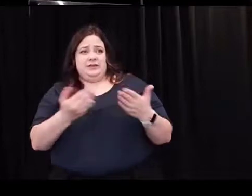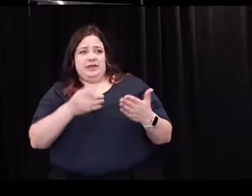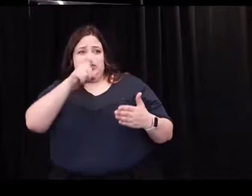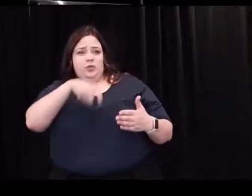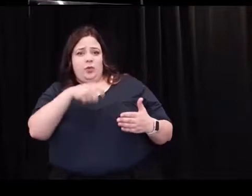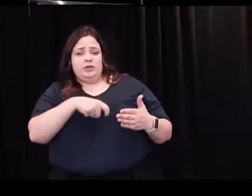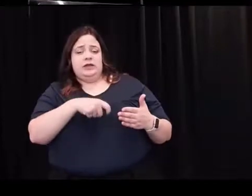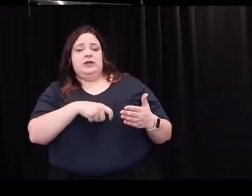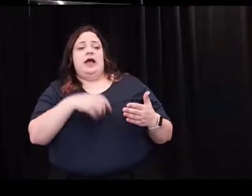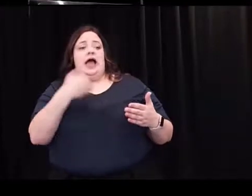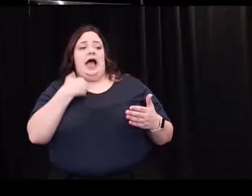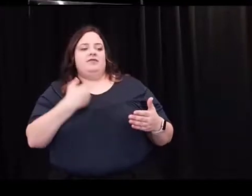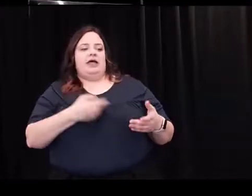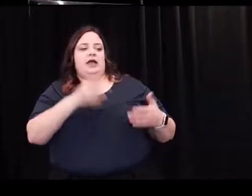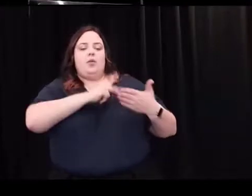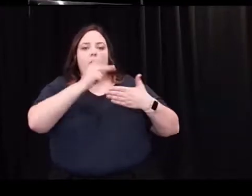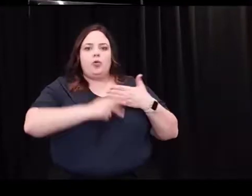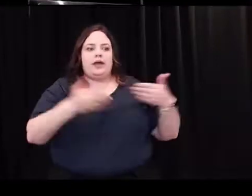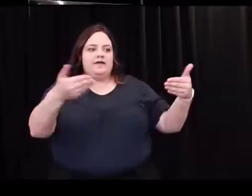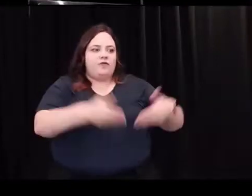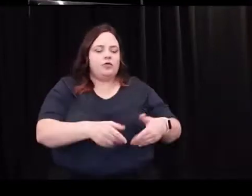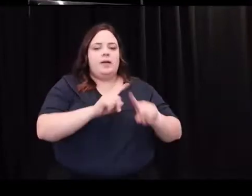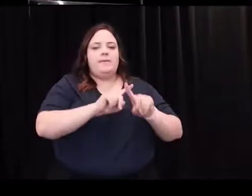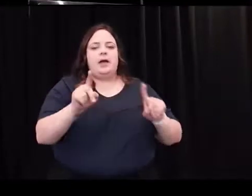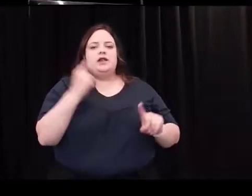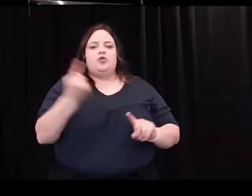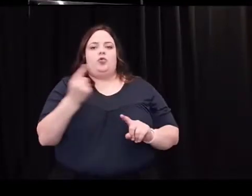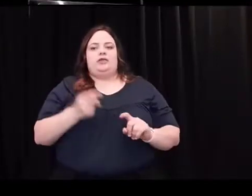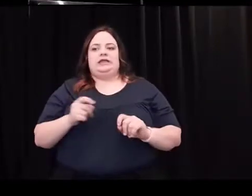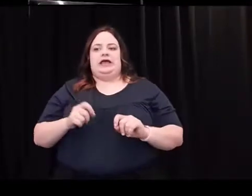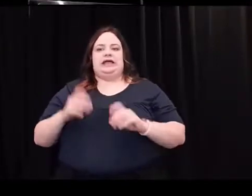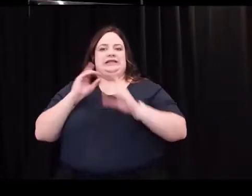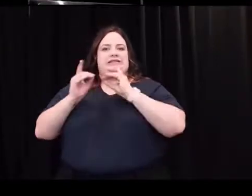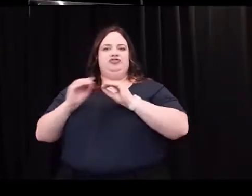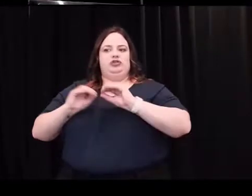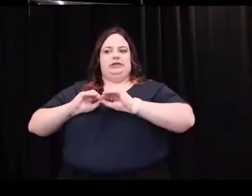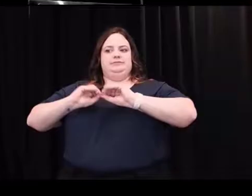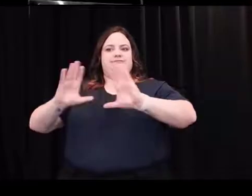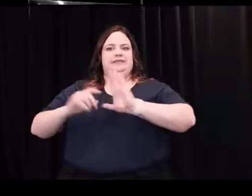programmatic focused but it only is visually displayed, what you'll see in what you'll see